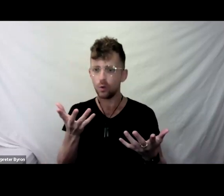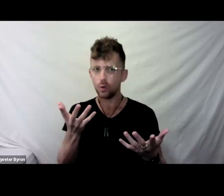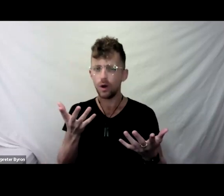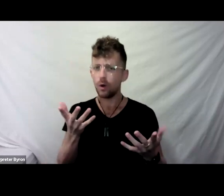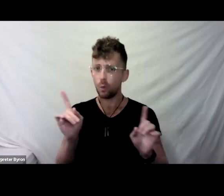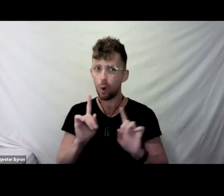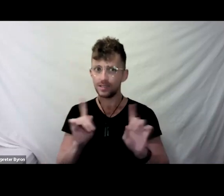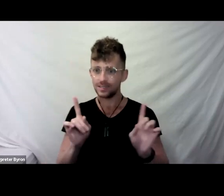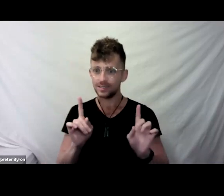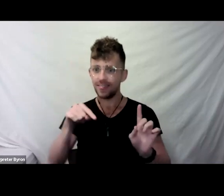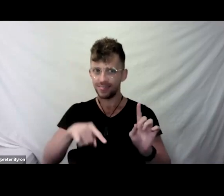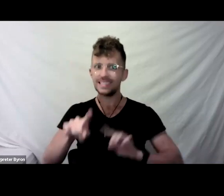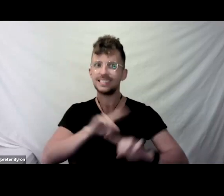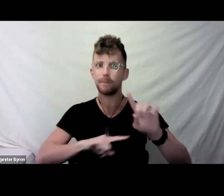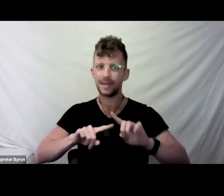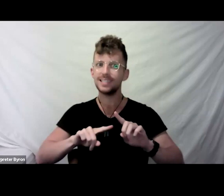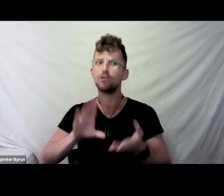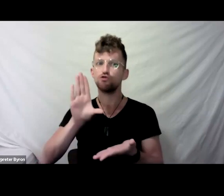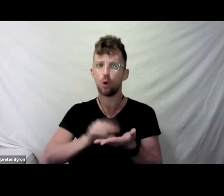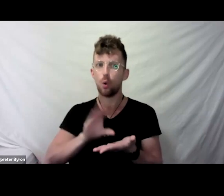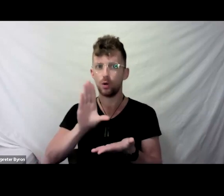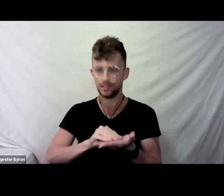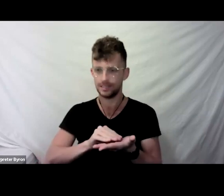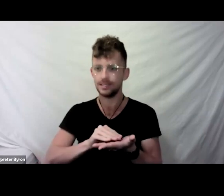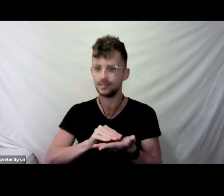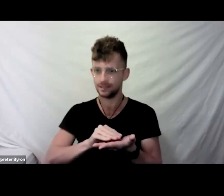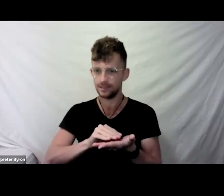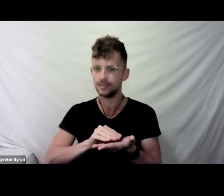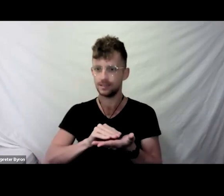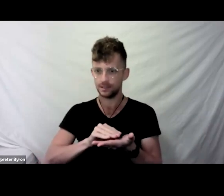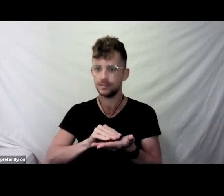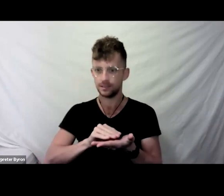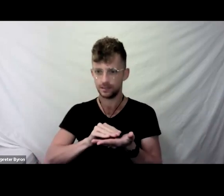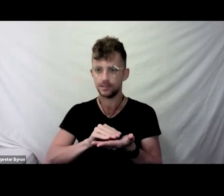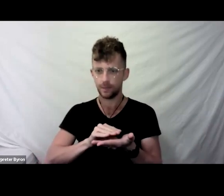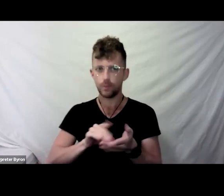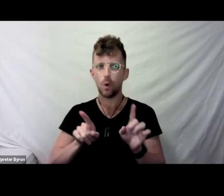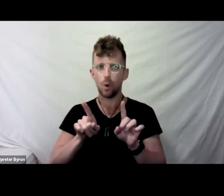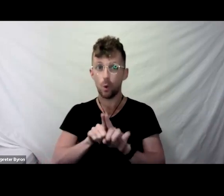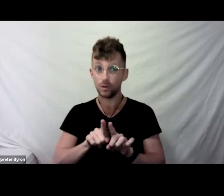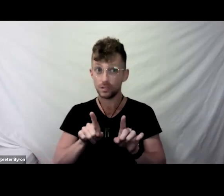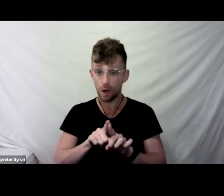that the meeting will be recorded, and then also, sorry.